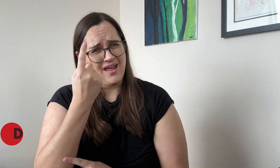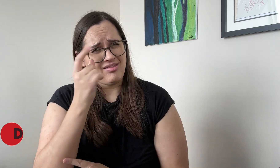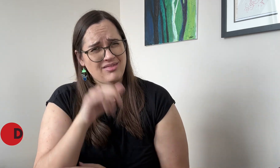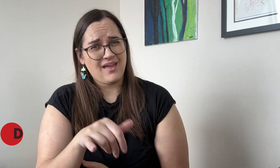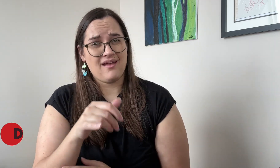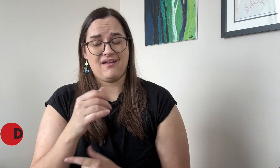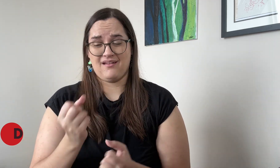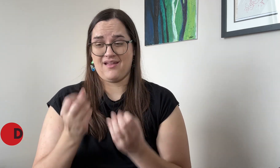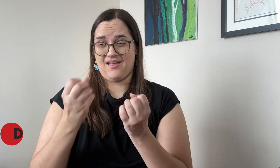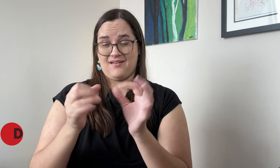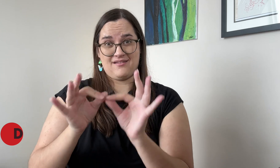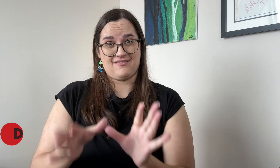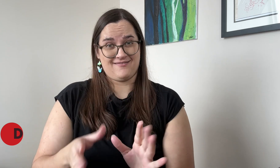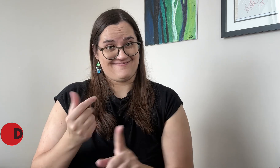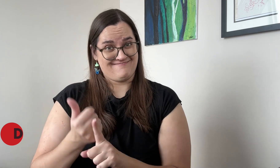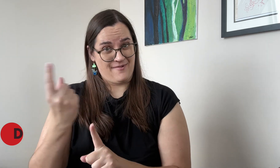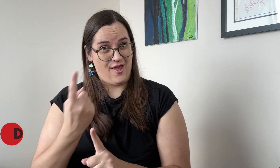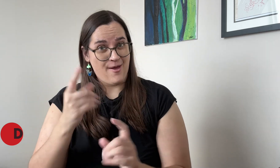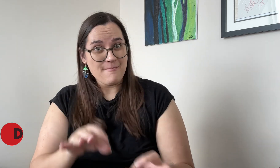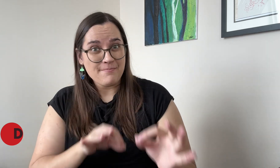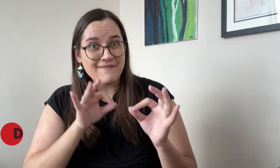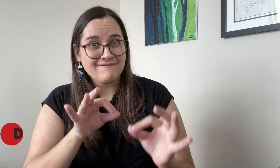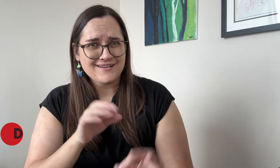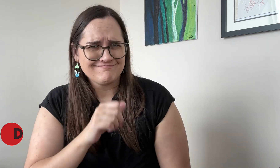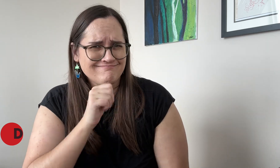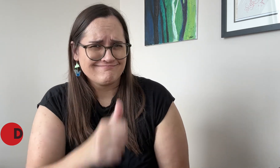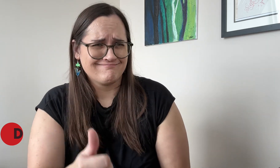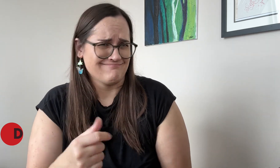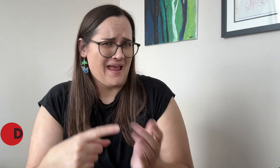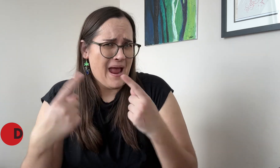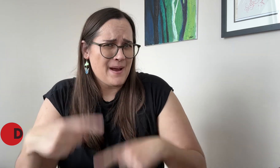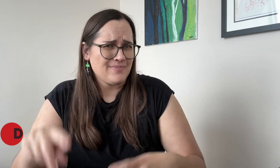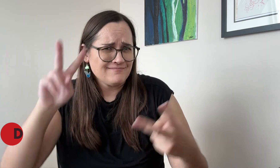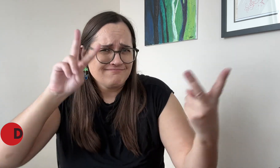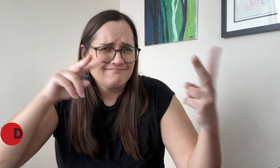is not always perfect, that misunderstandings could still happen.